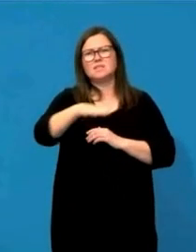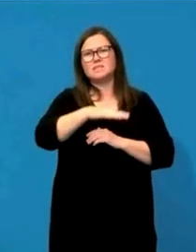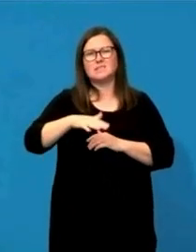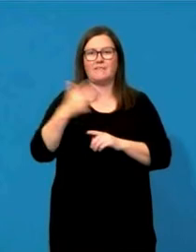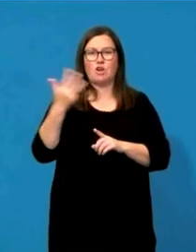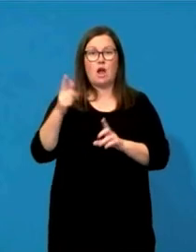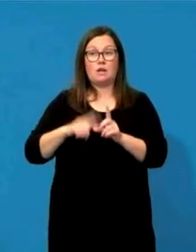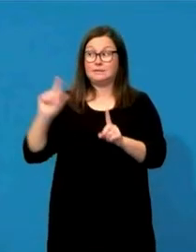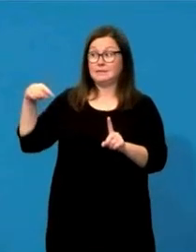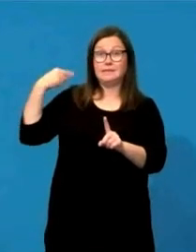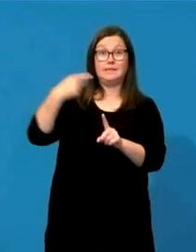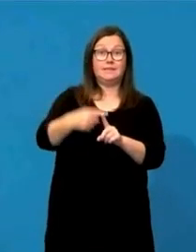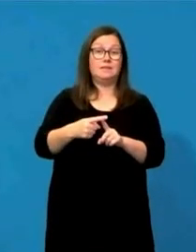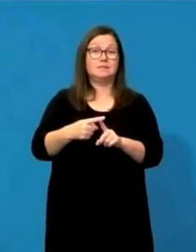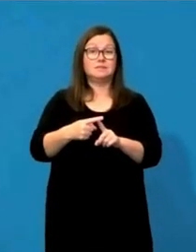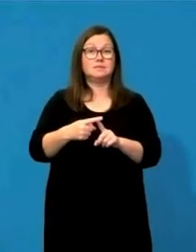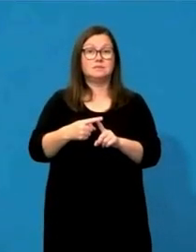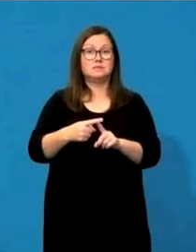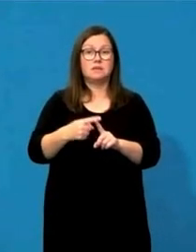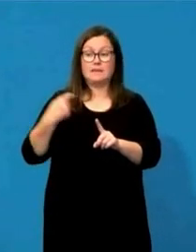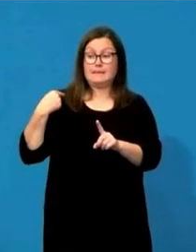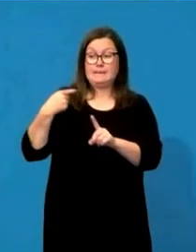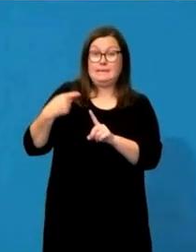The past 11 have been in the academic area.